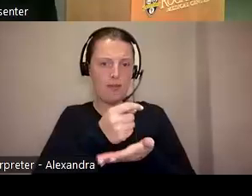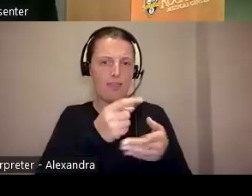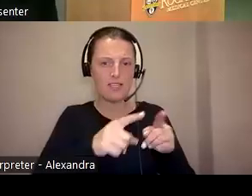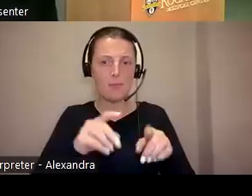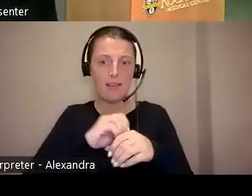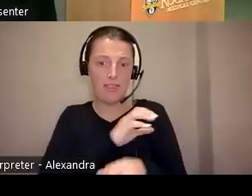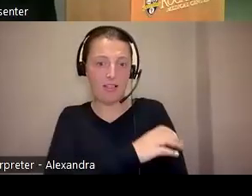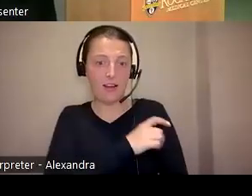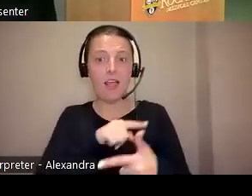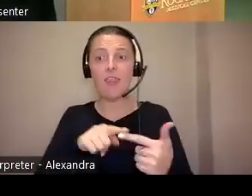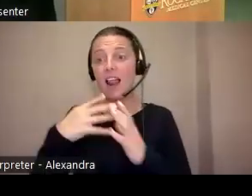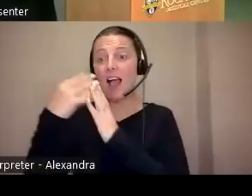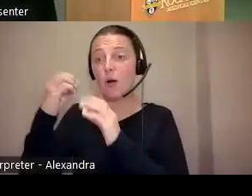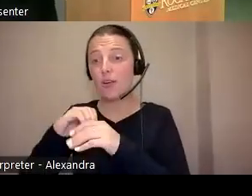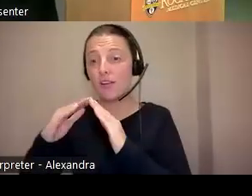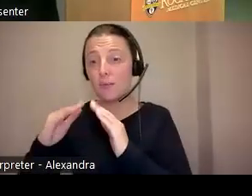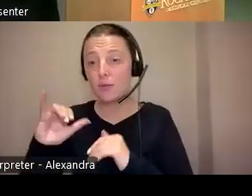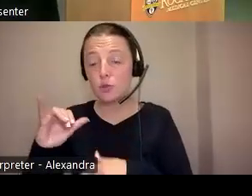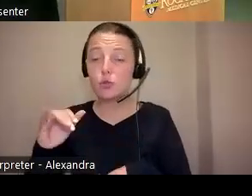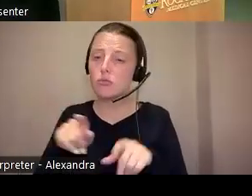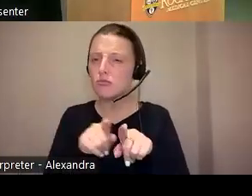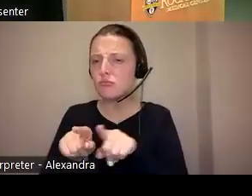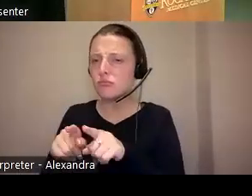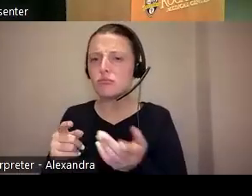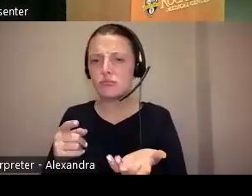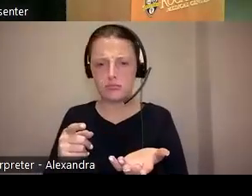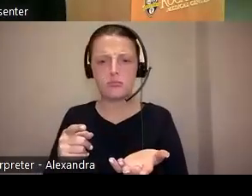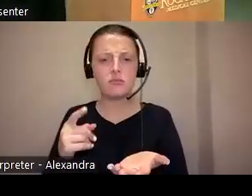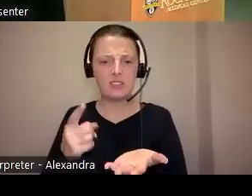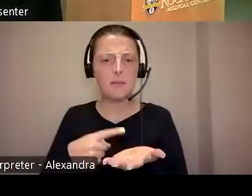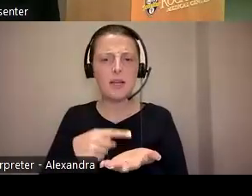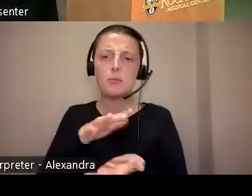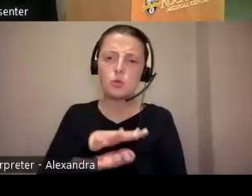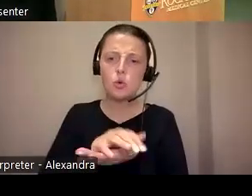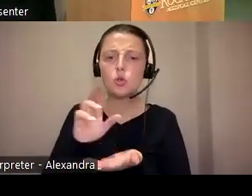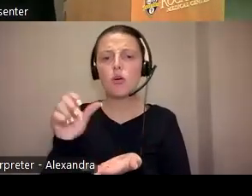like schools or other entities that can help to support the the family and the loved one.